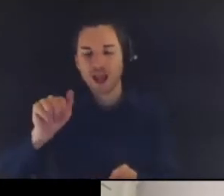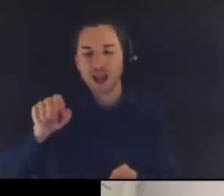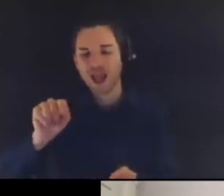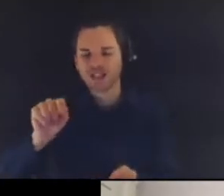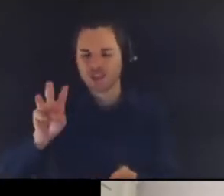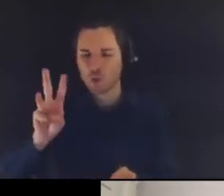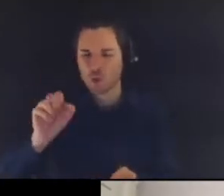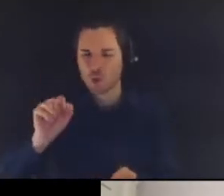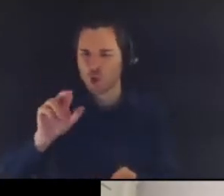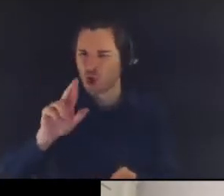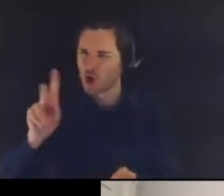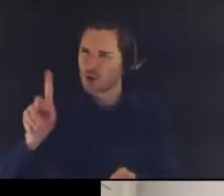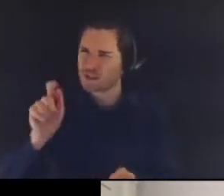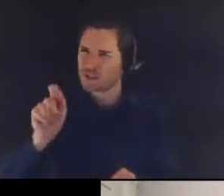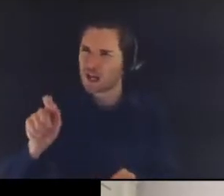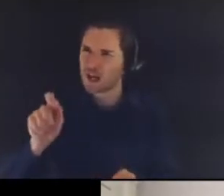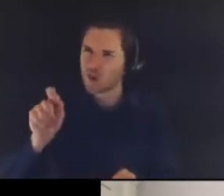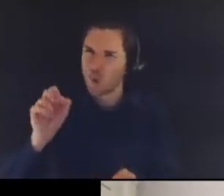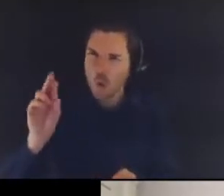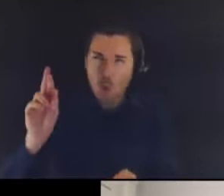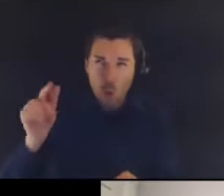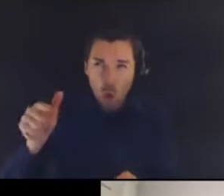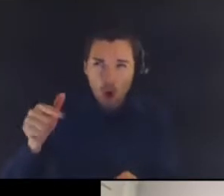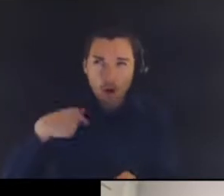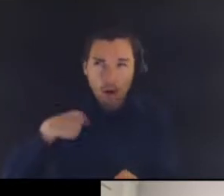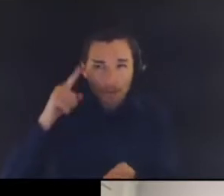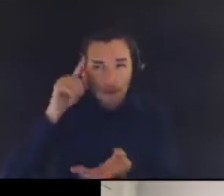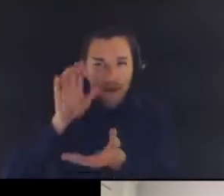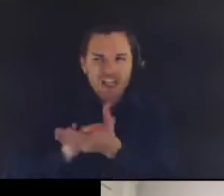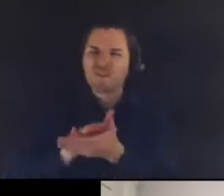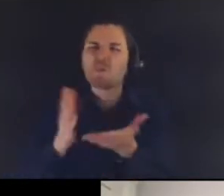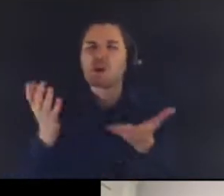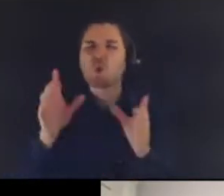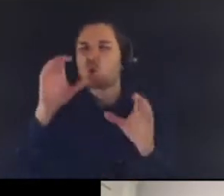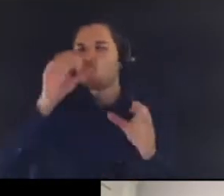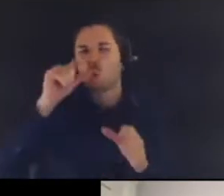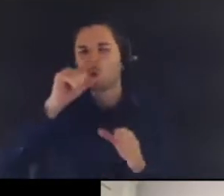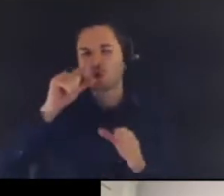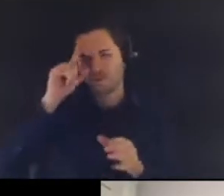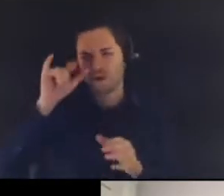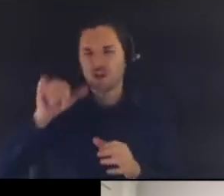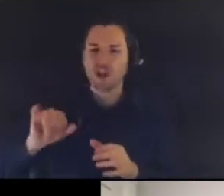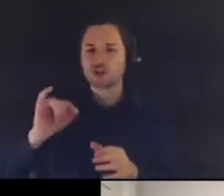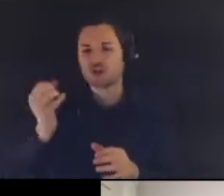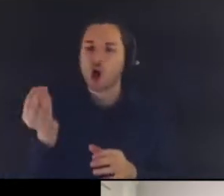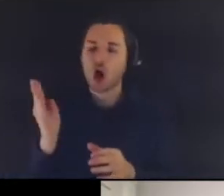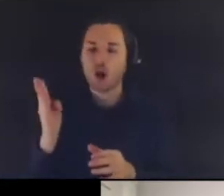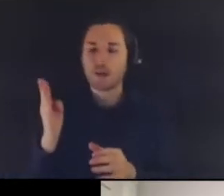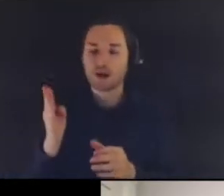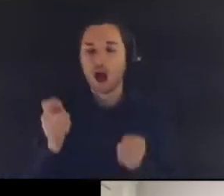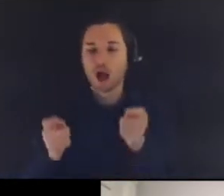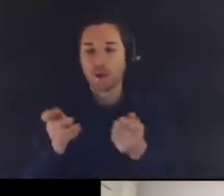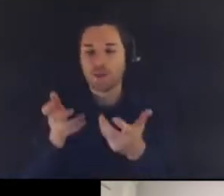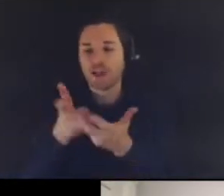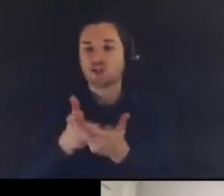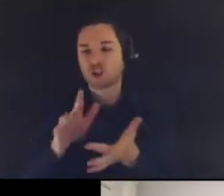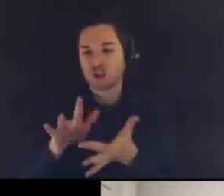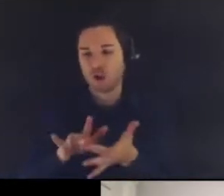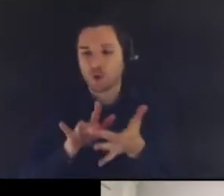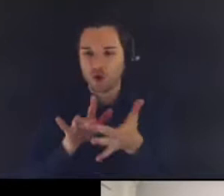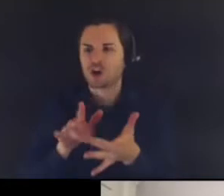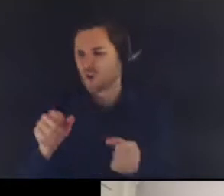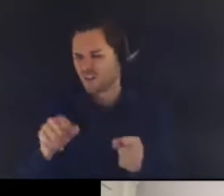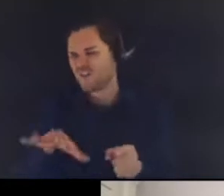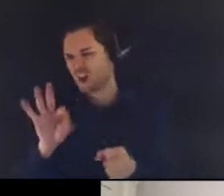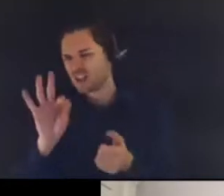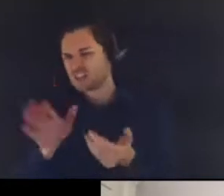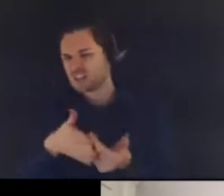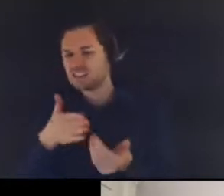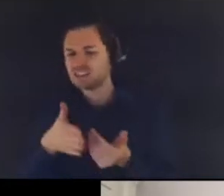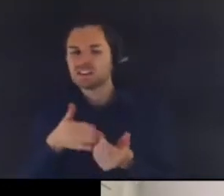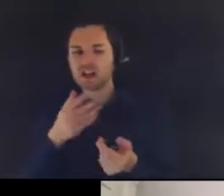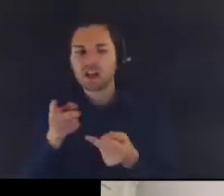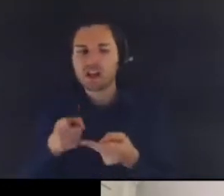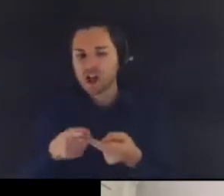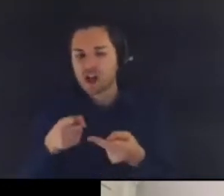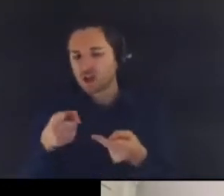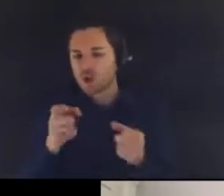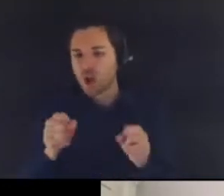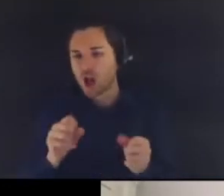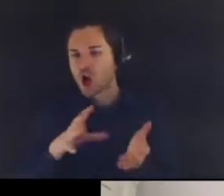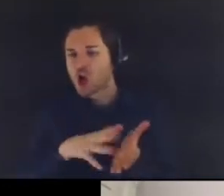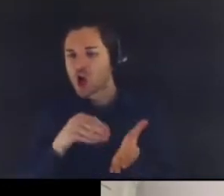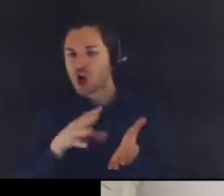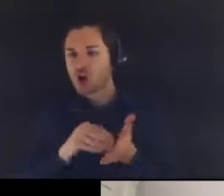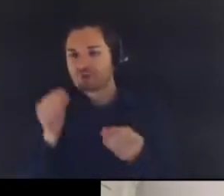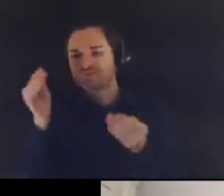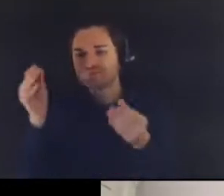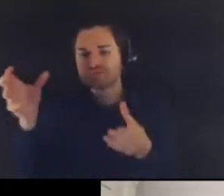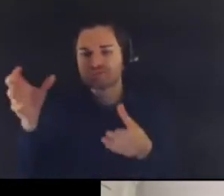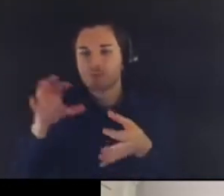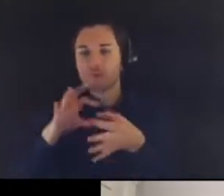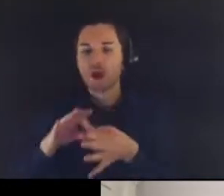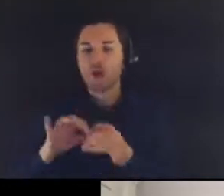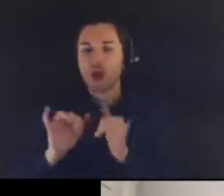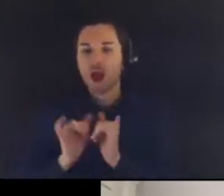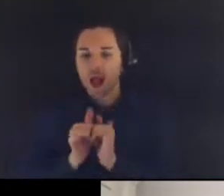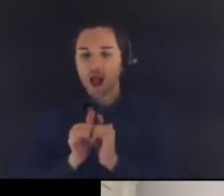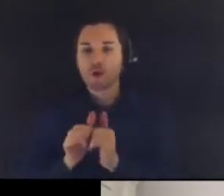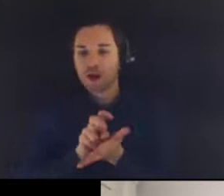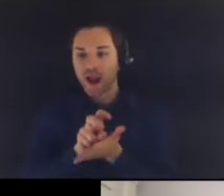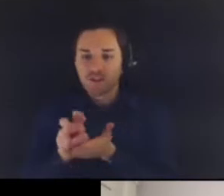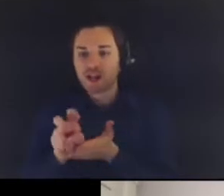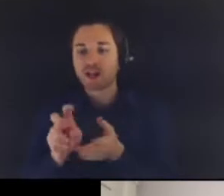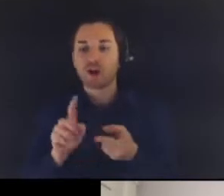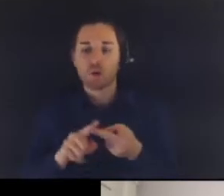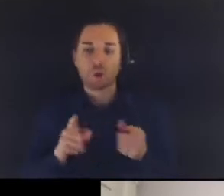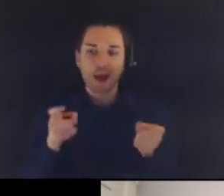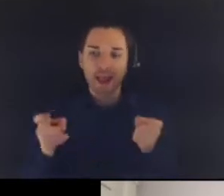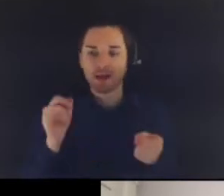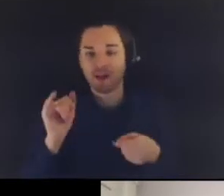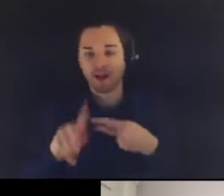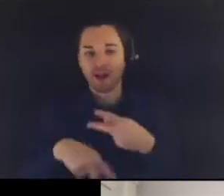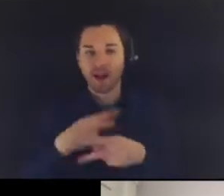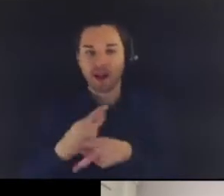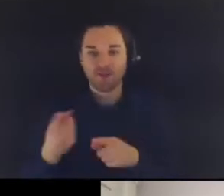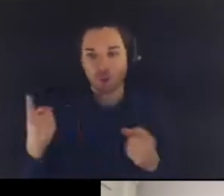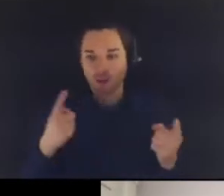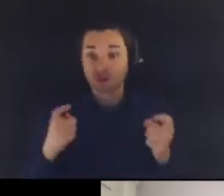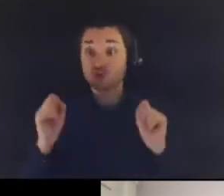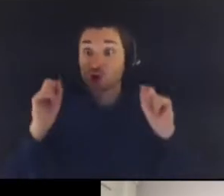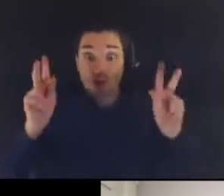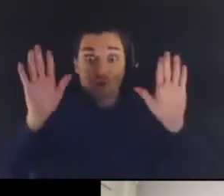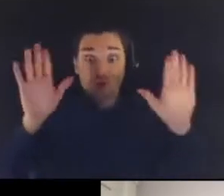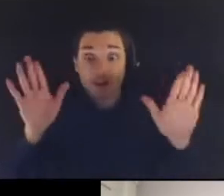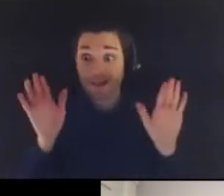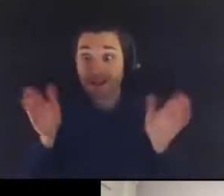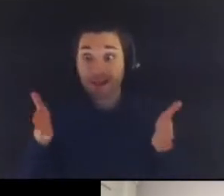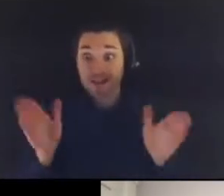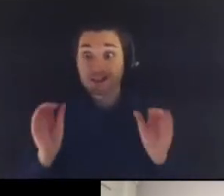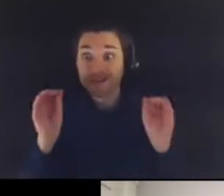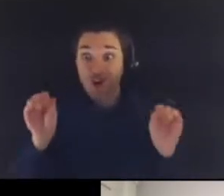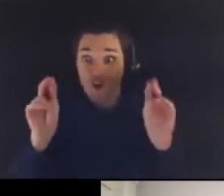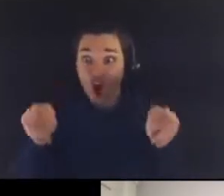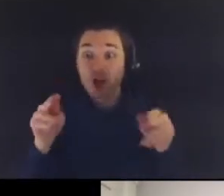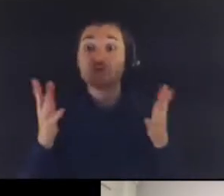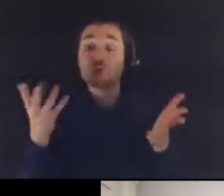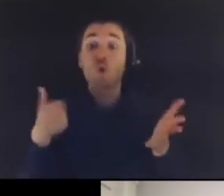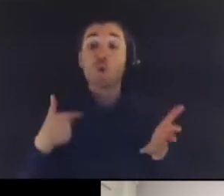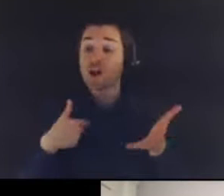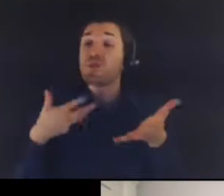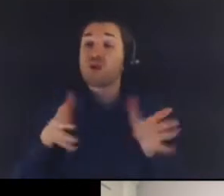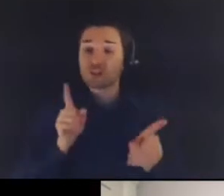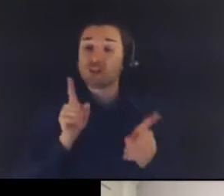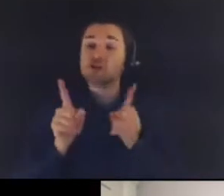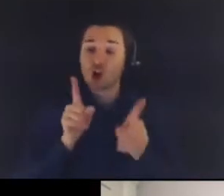Edmund Asiedu Let s move on. Now we have talked a bit about